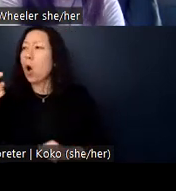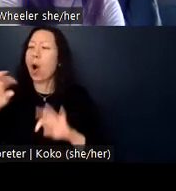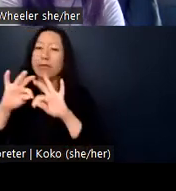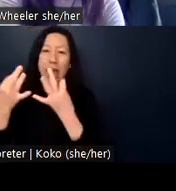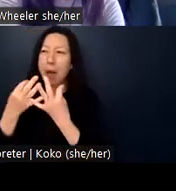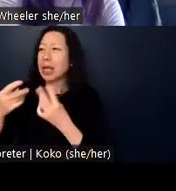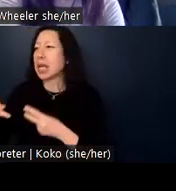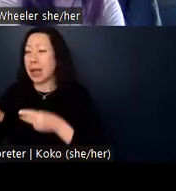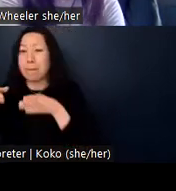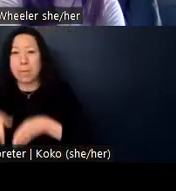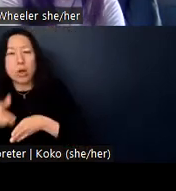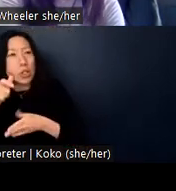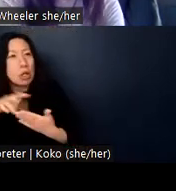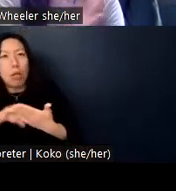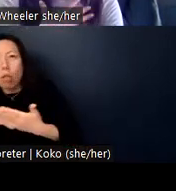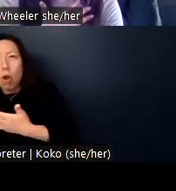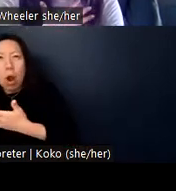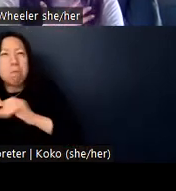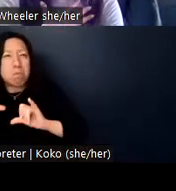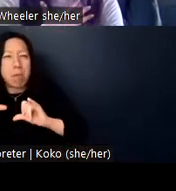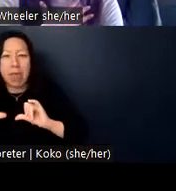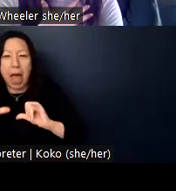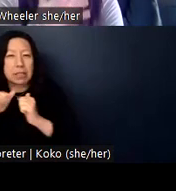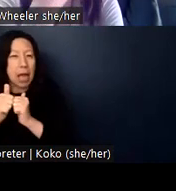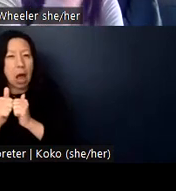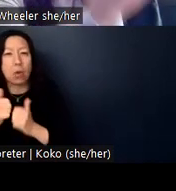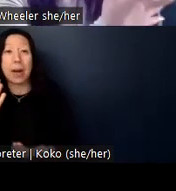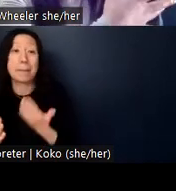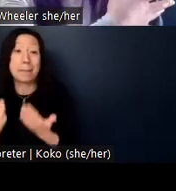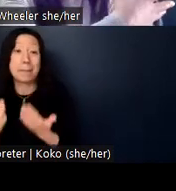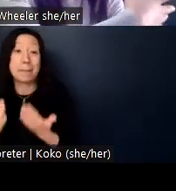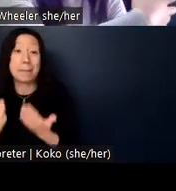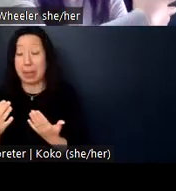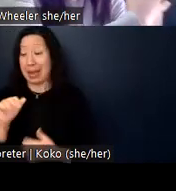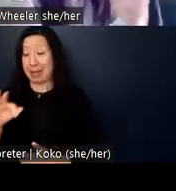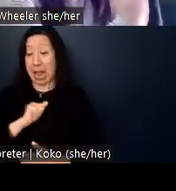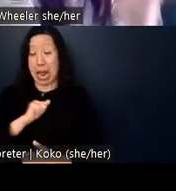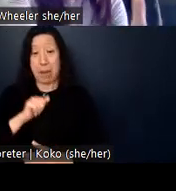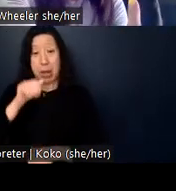12:57:32 Maybe you know if i'm a daughter maybe I acted the same similar way as my mother